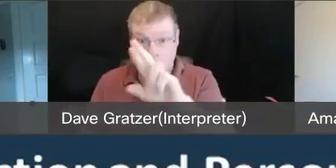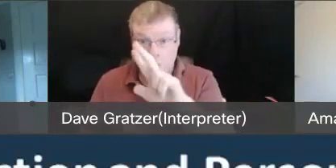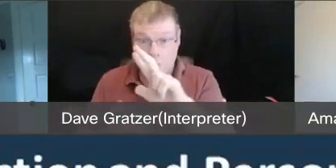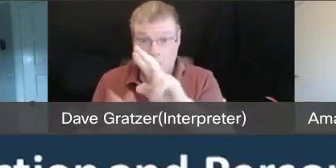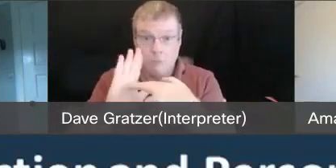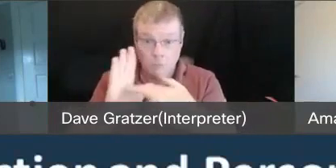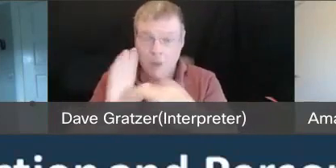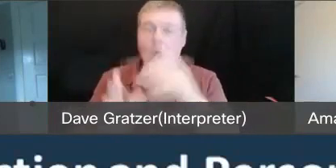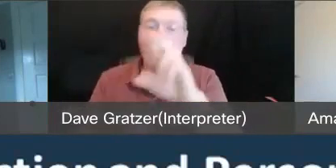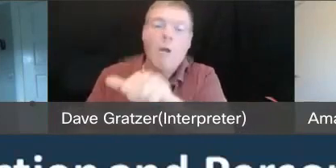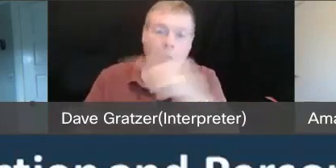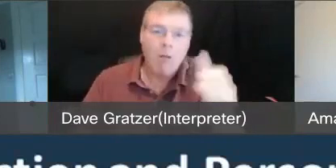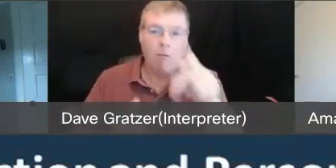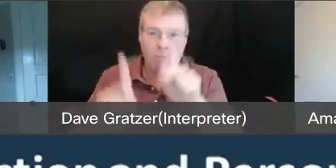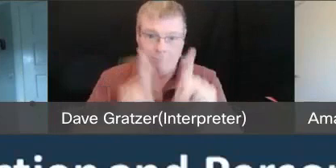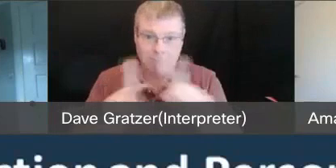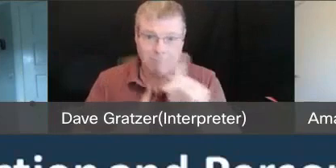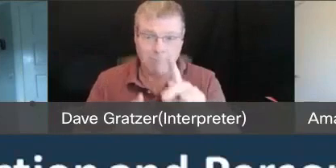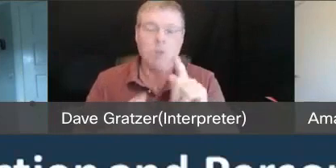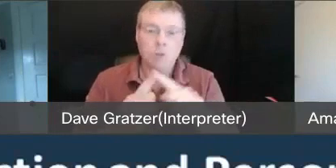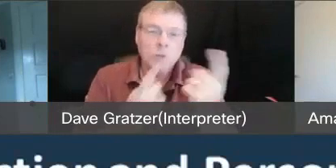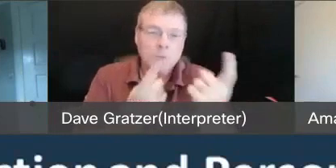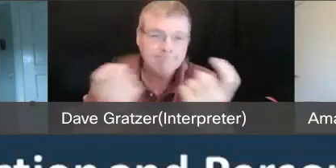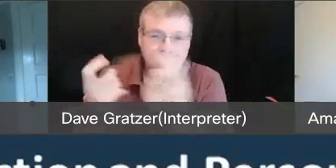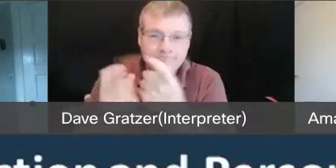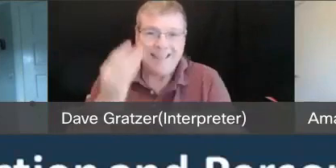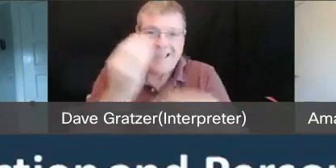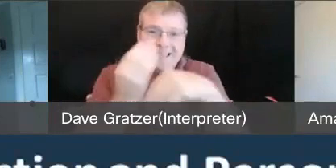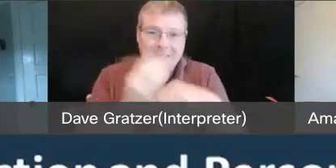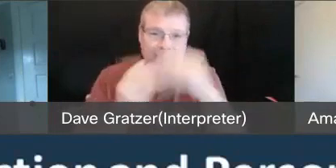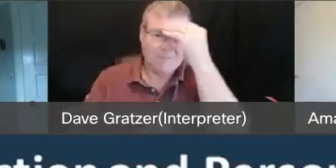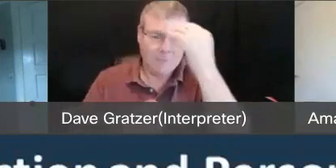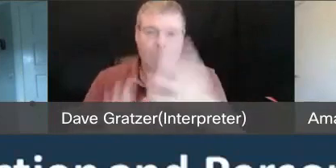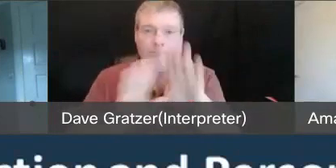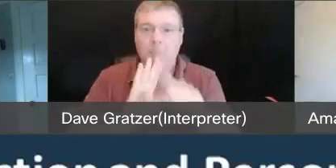collateral source to try to get that collateral information in the background information.